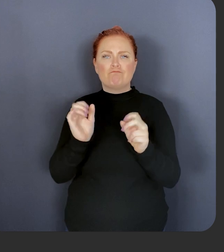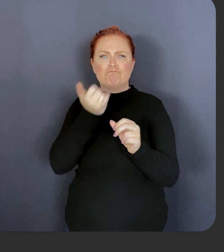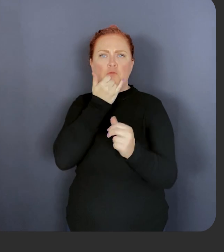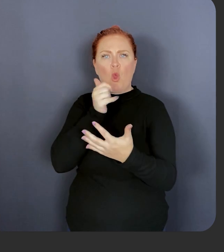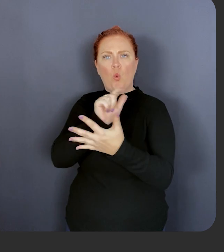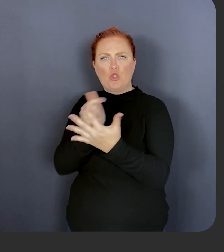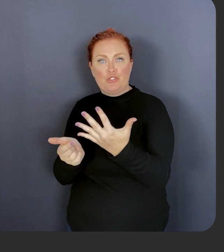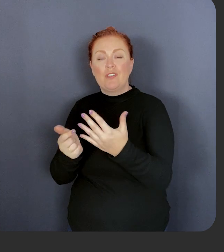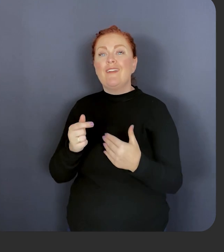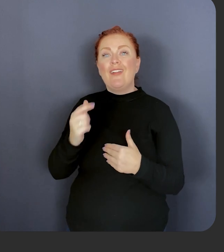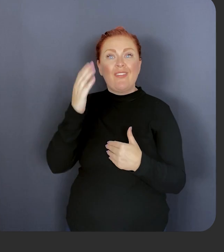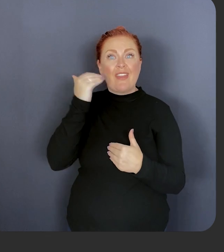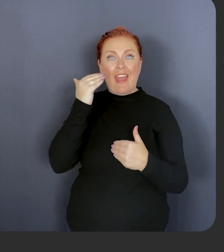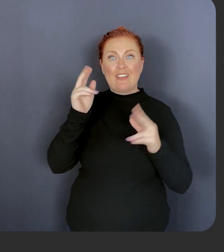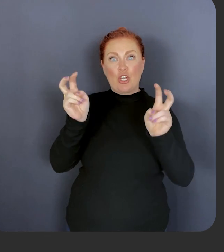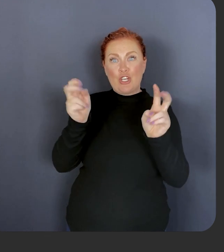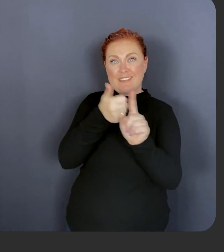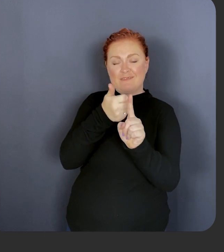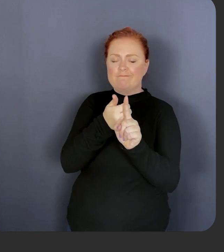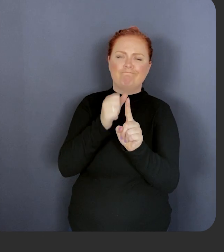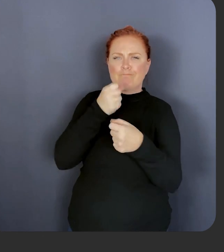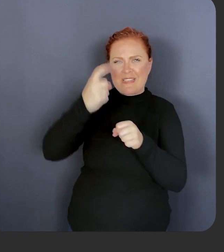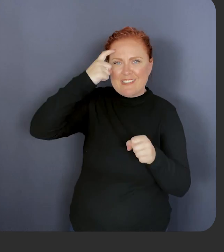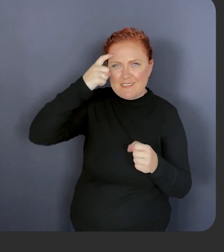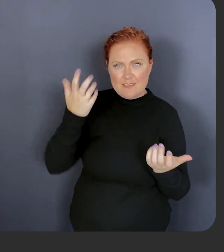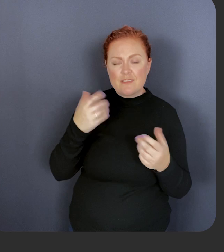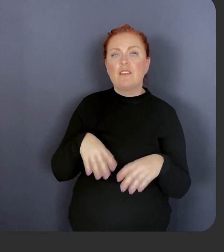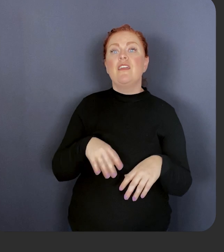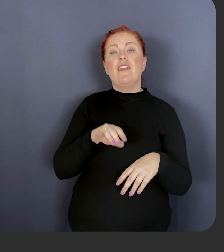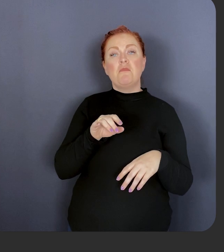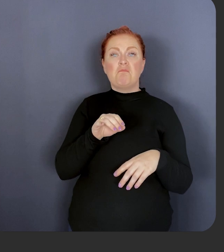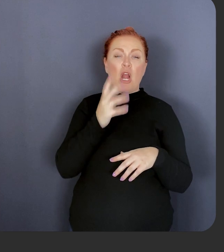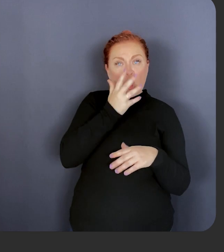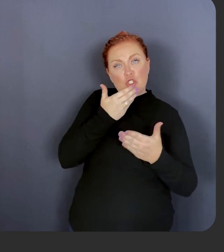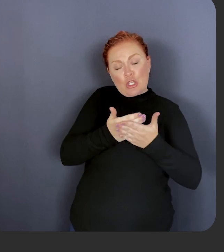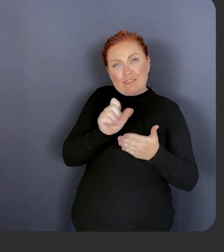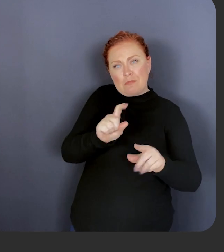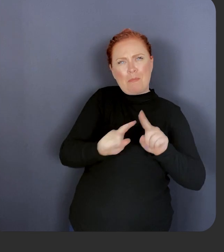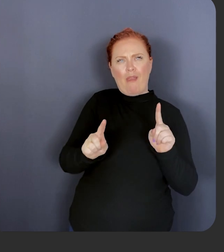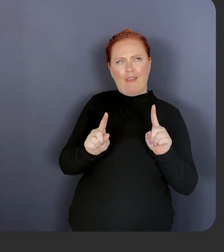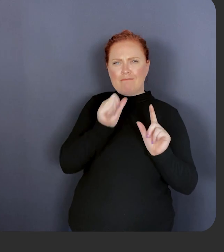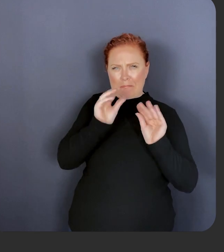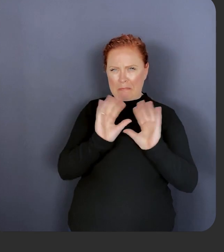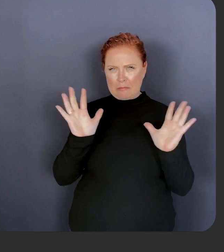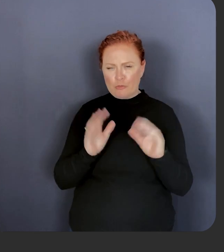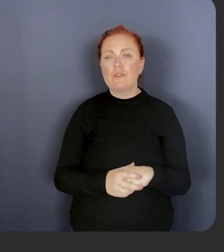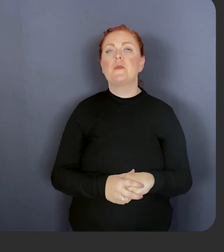So these heading elements don't make sense and are not sequential. Otherwise, this page is looking pretty good.